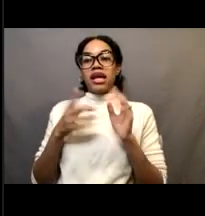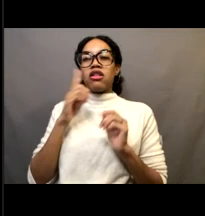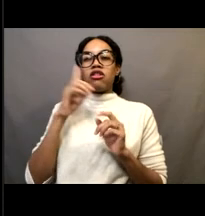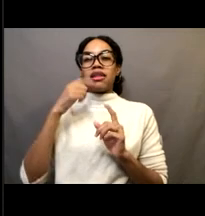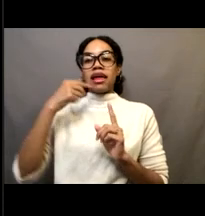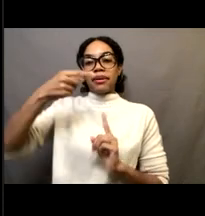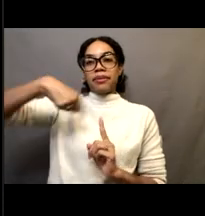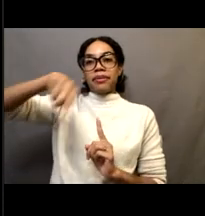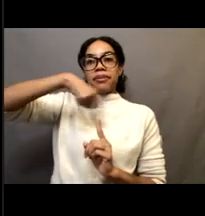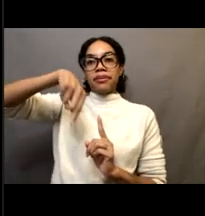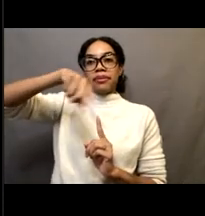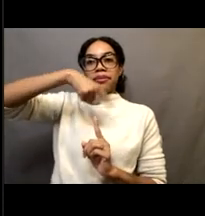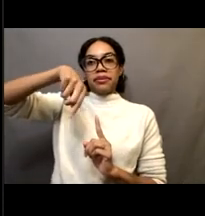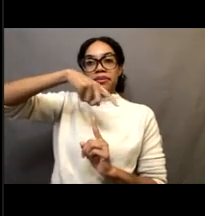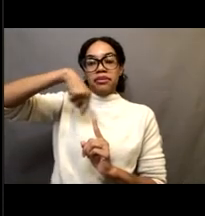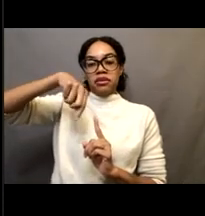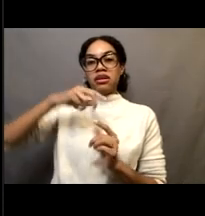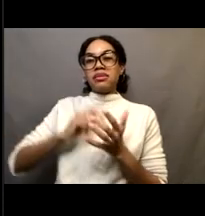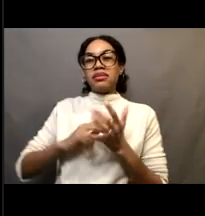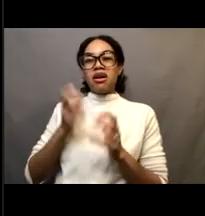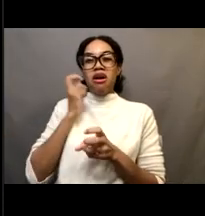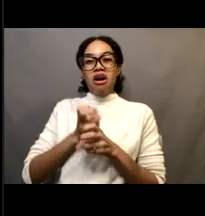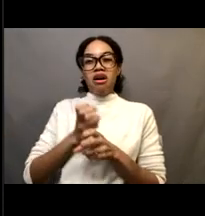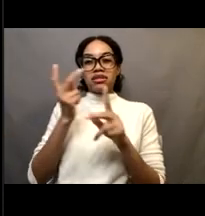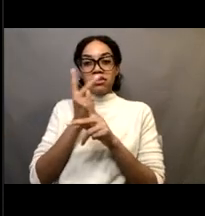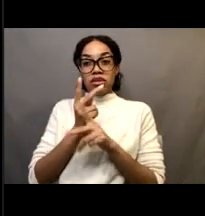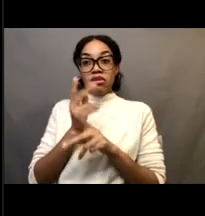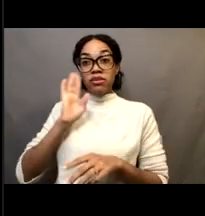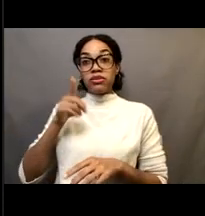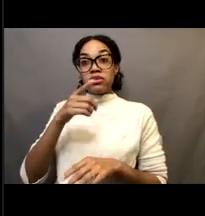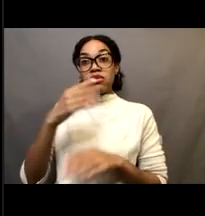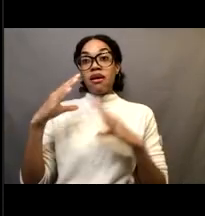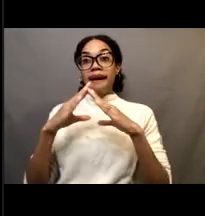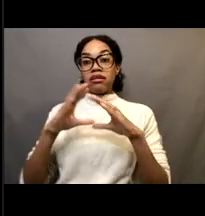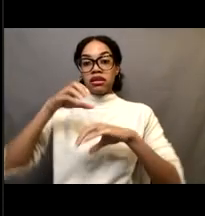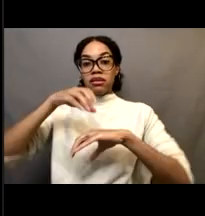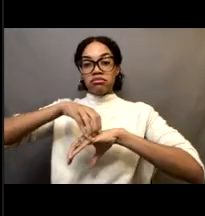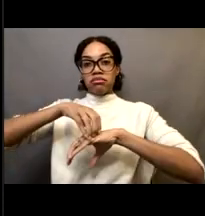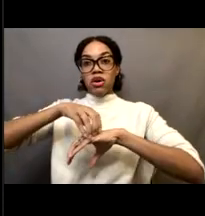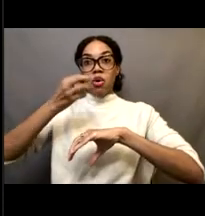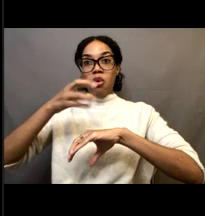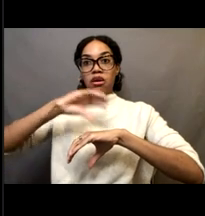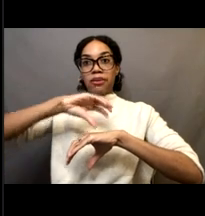like we talked about the direction of the house wind and how that matters but certainly having your roof attached